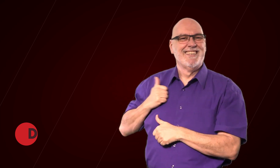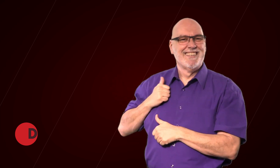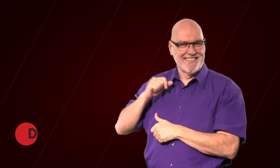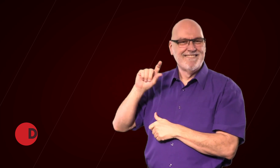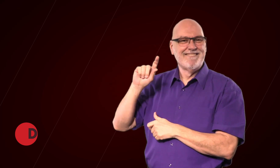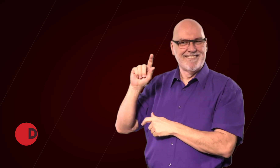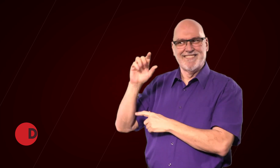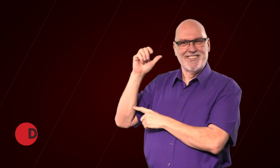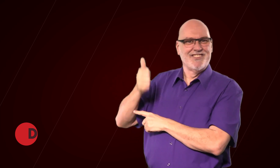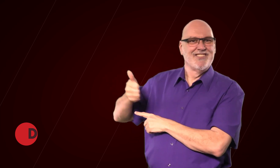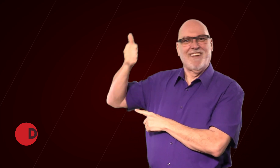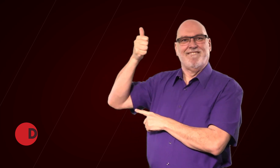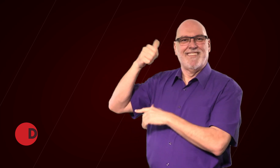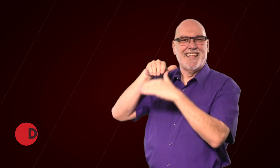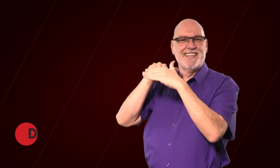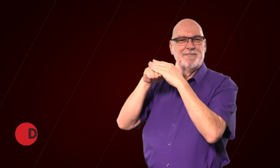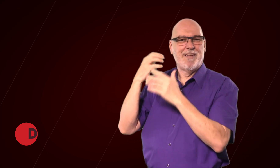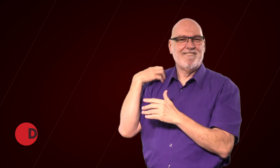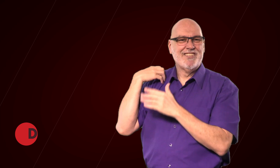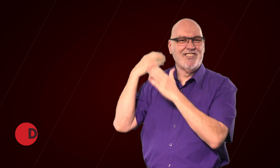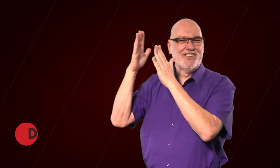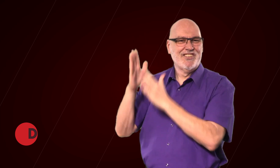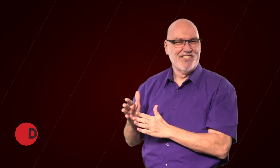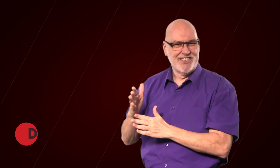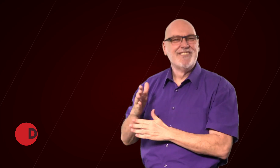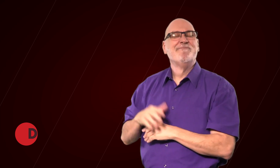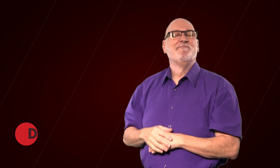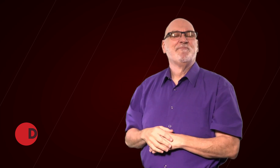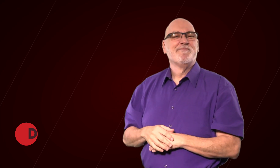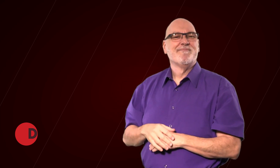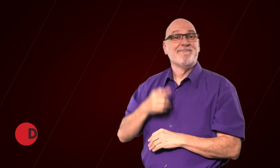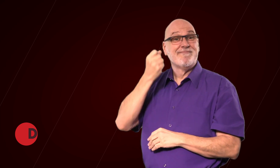Canada's First Chief Accessibility Officer.